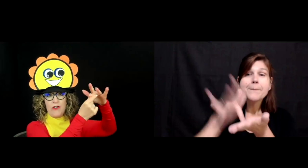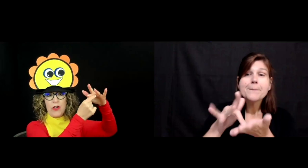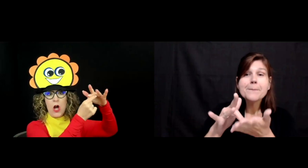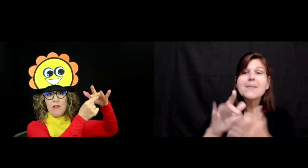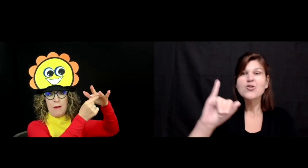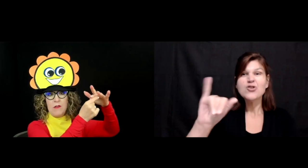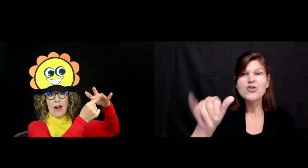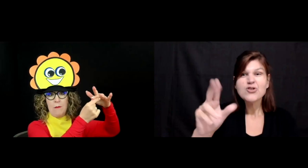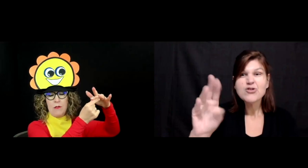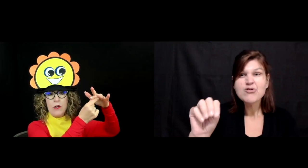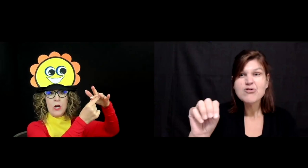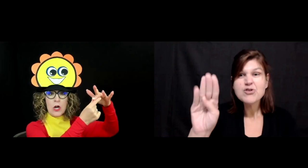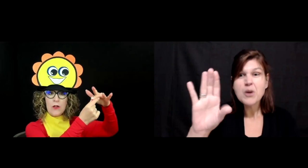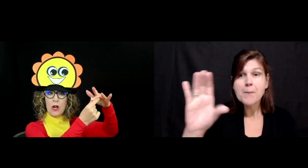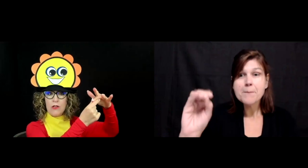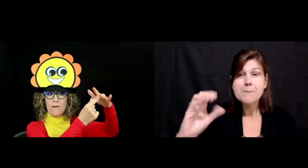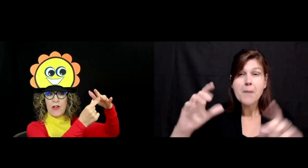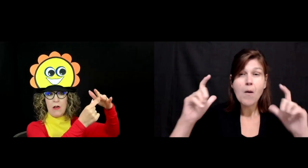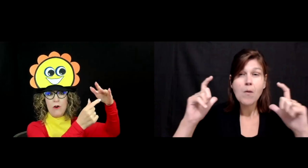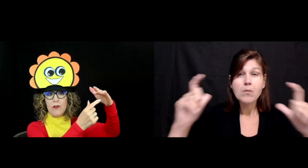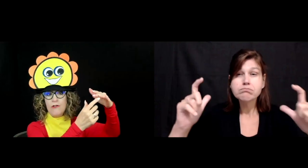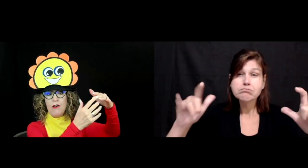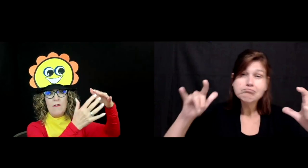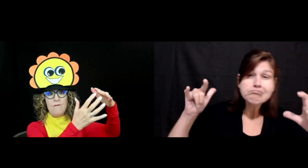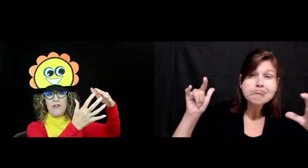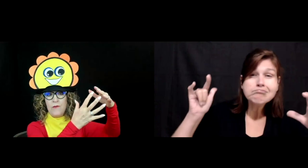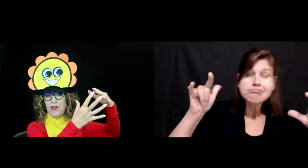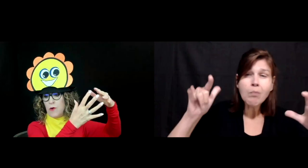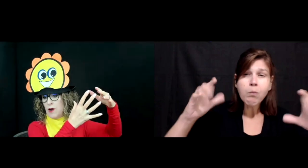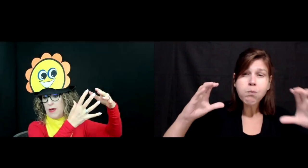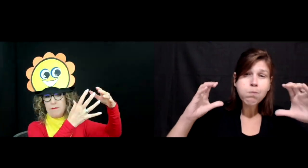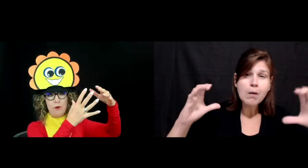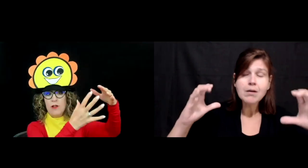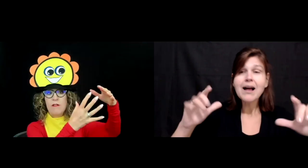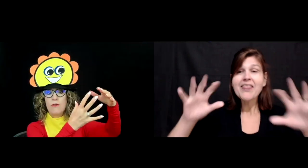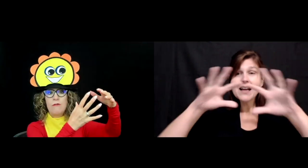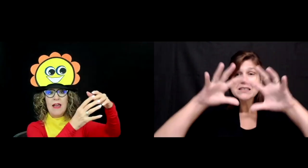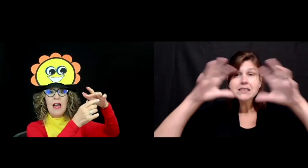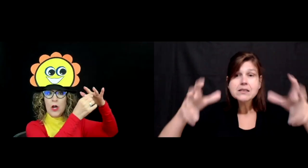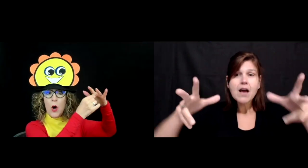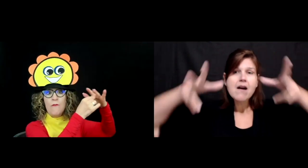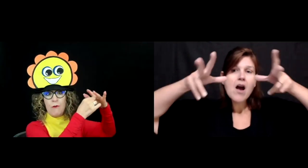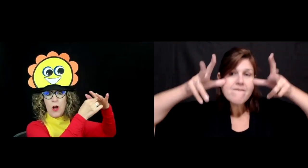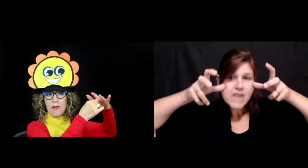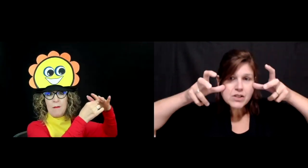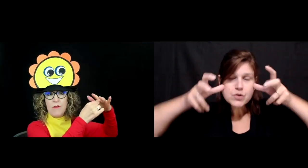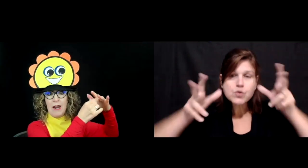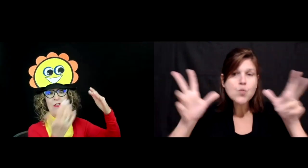which is the concept development 'cause a lot of the auditory and visual and book and story come from concept development.